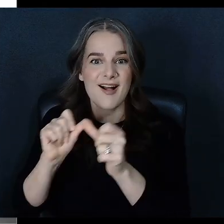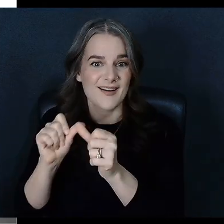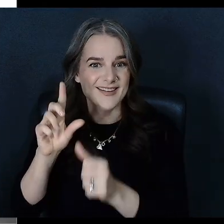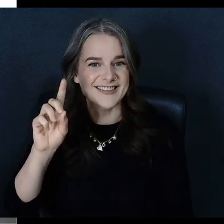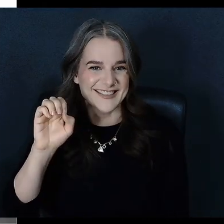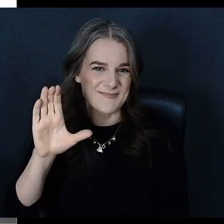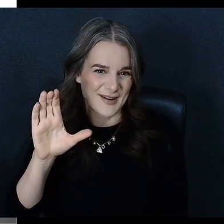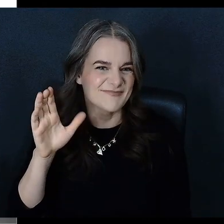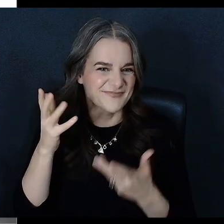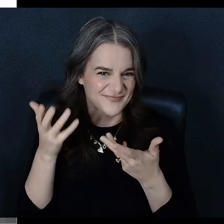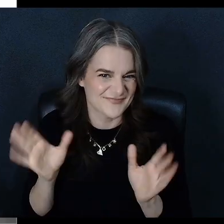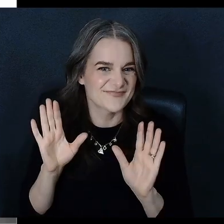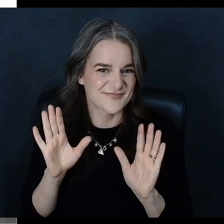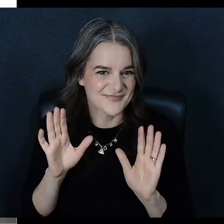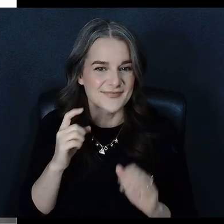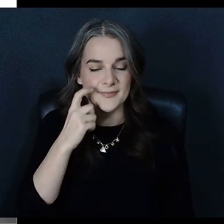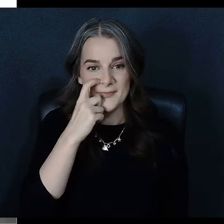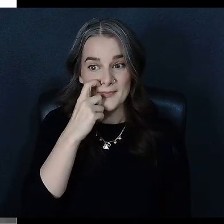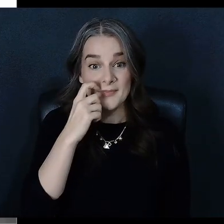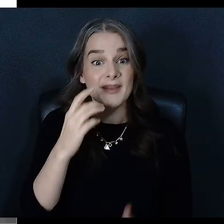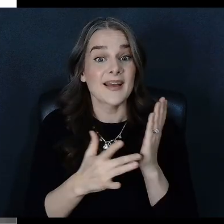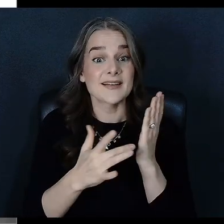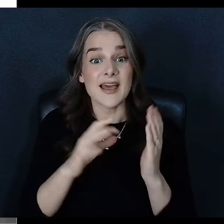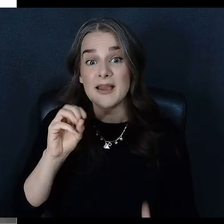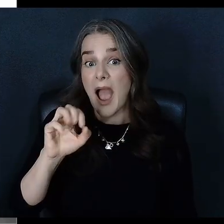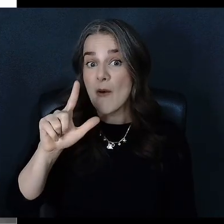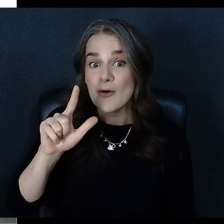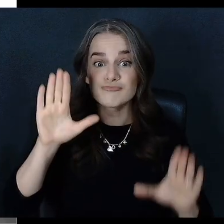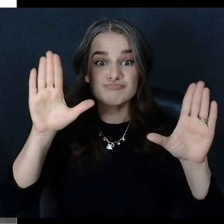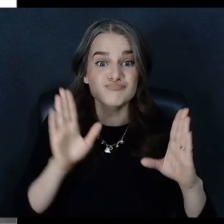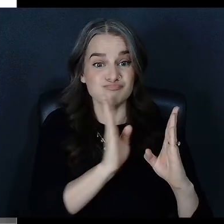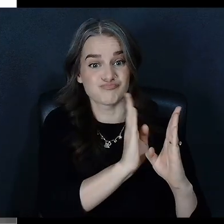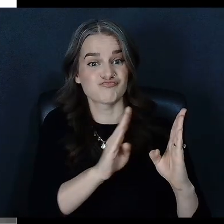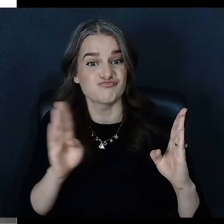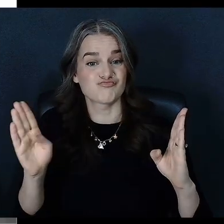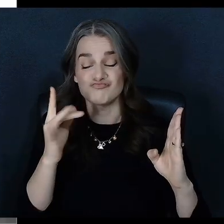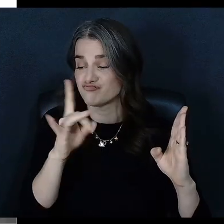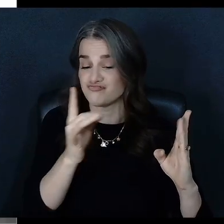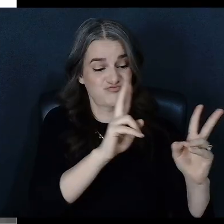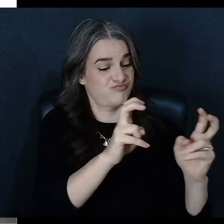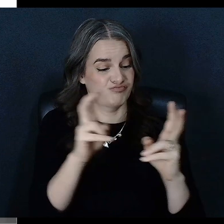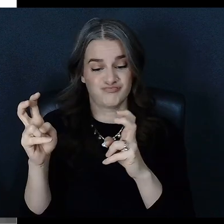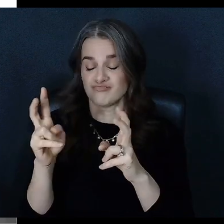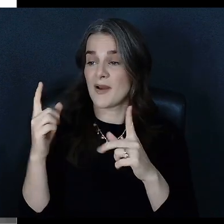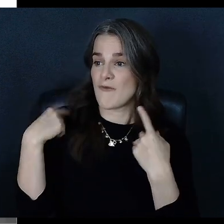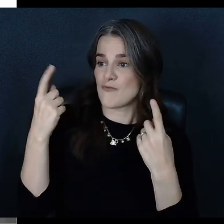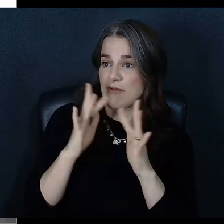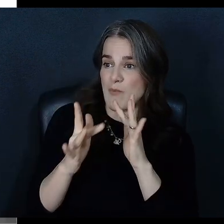TechOWL has a wonderful series of these 18 topics, and we have run these webinars since July of last year.